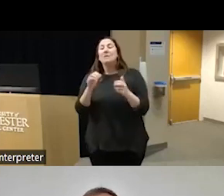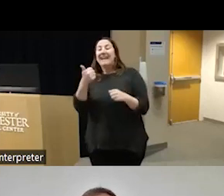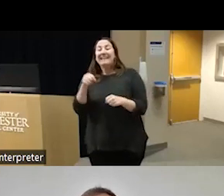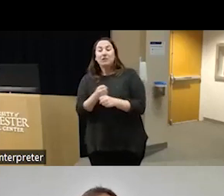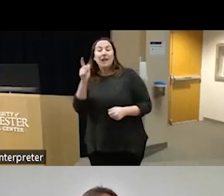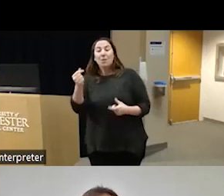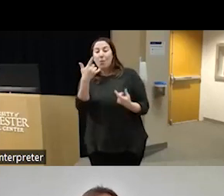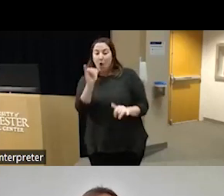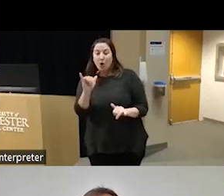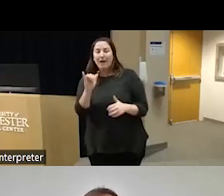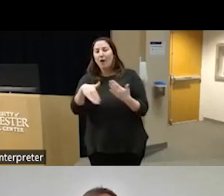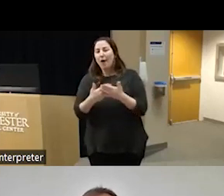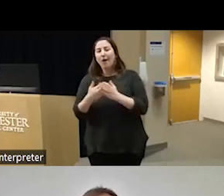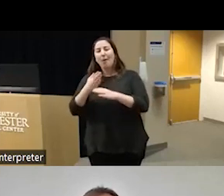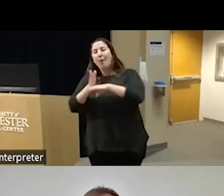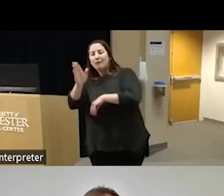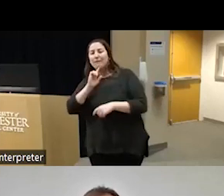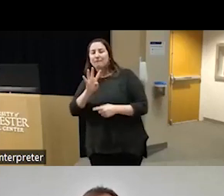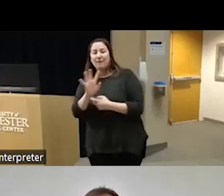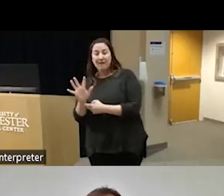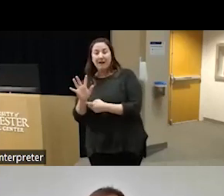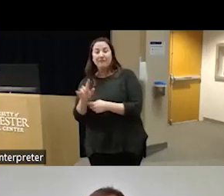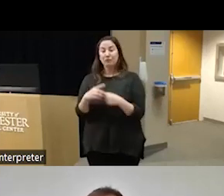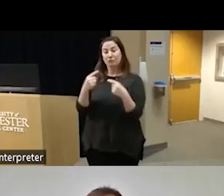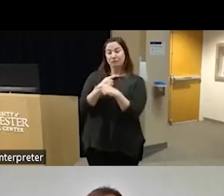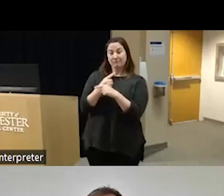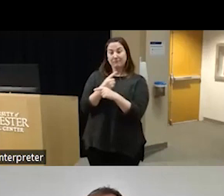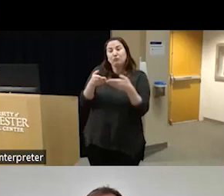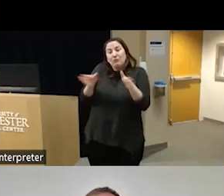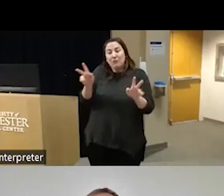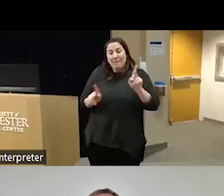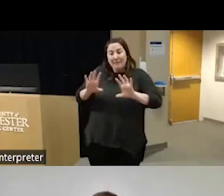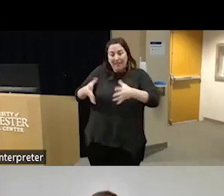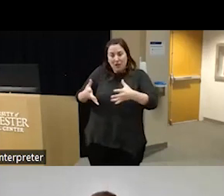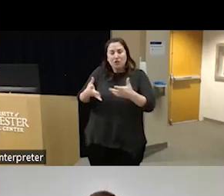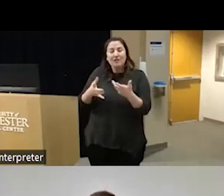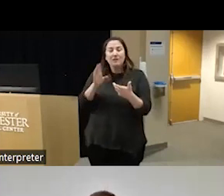10 years older in the general population. Actually the metabolic syndrome risk doubles from